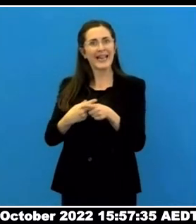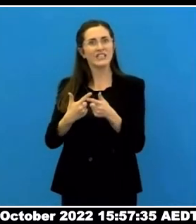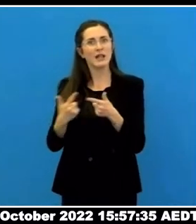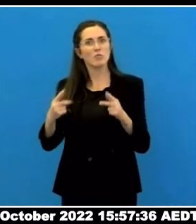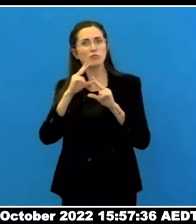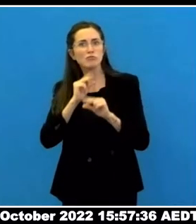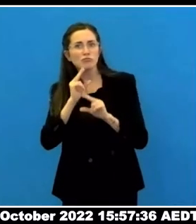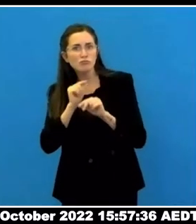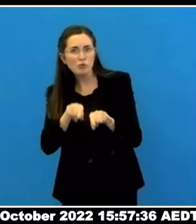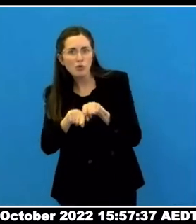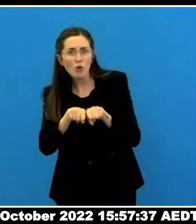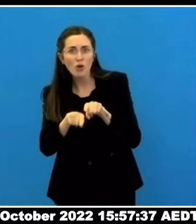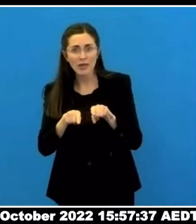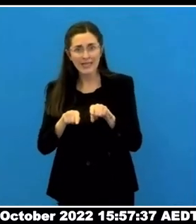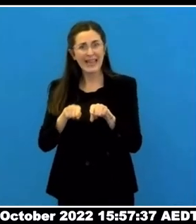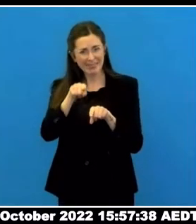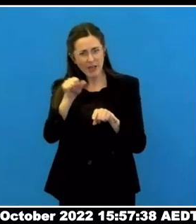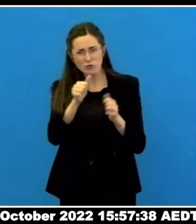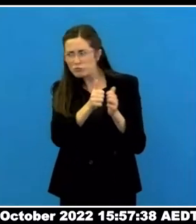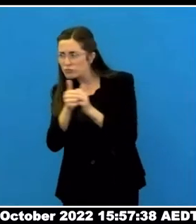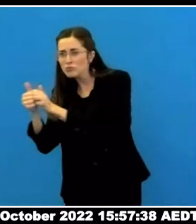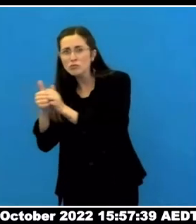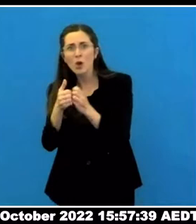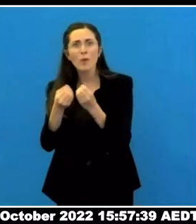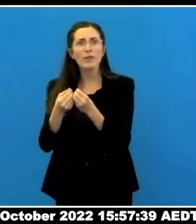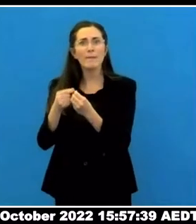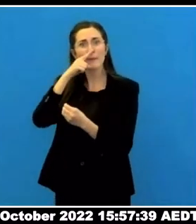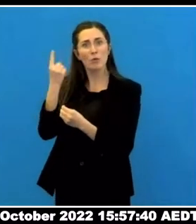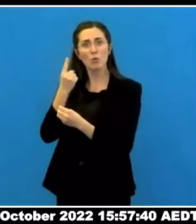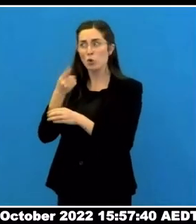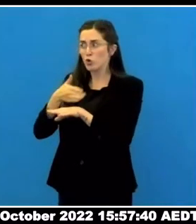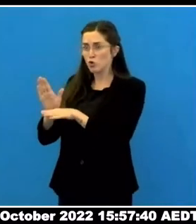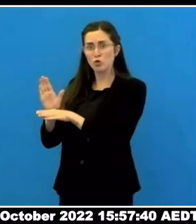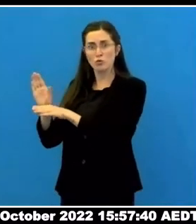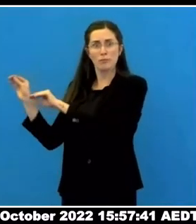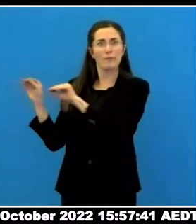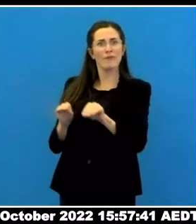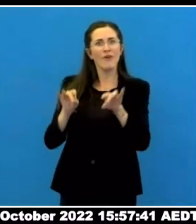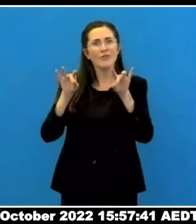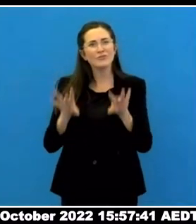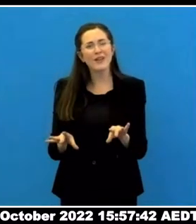working with new arrivals we you know, those people can, you know,